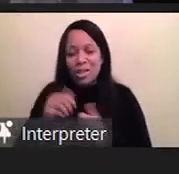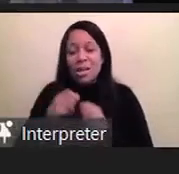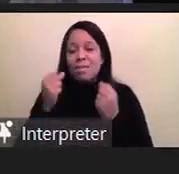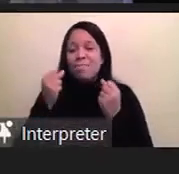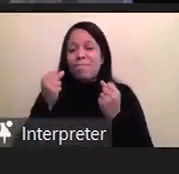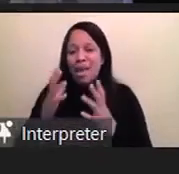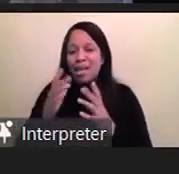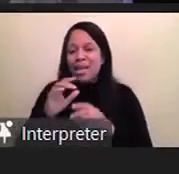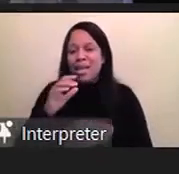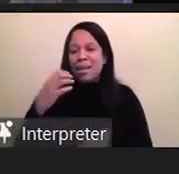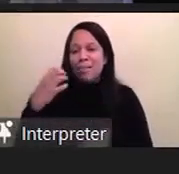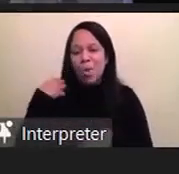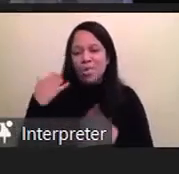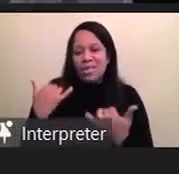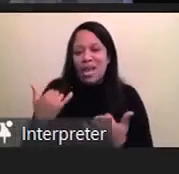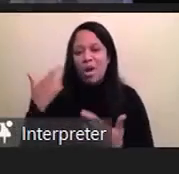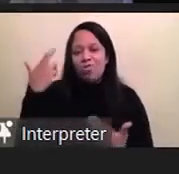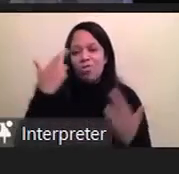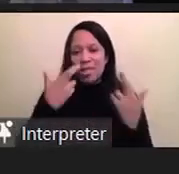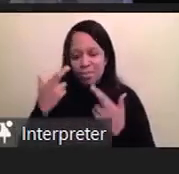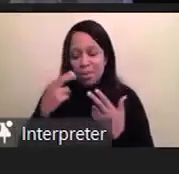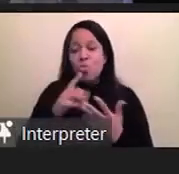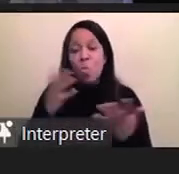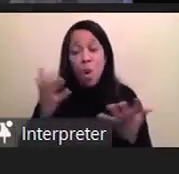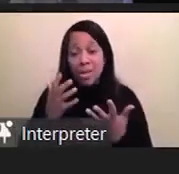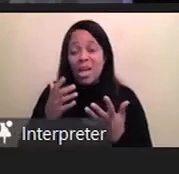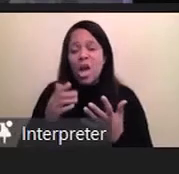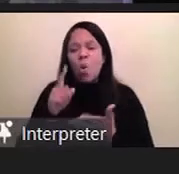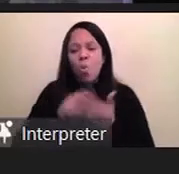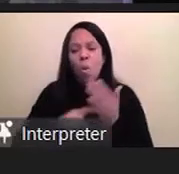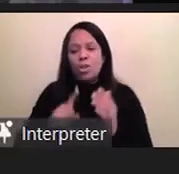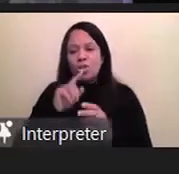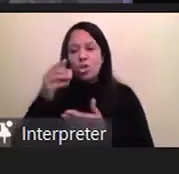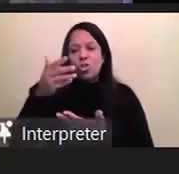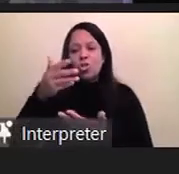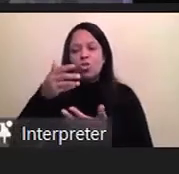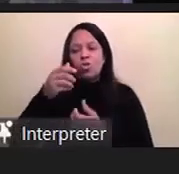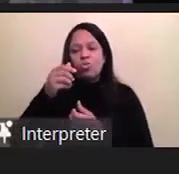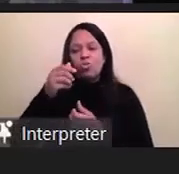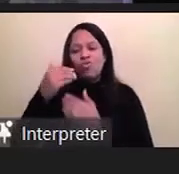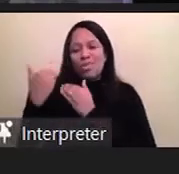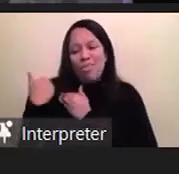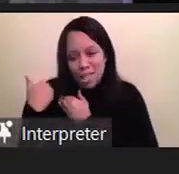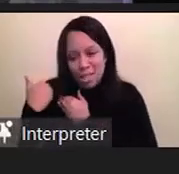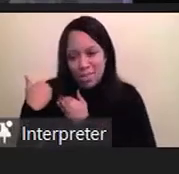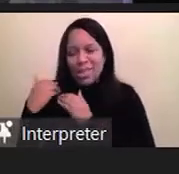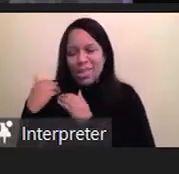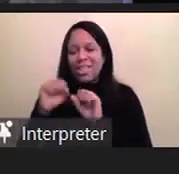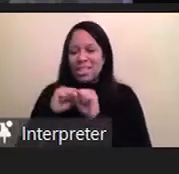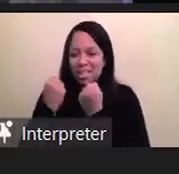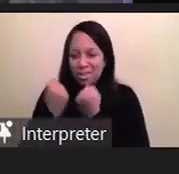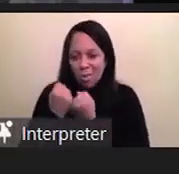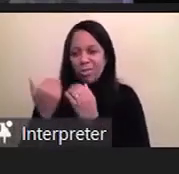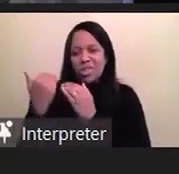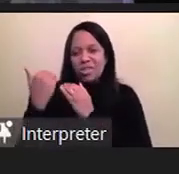the socially responsible thing to do is to preemptively run an accessibility audit,